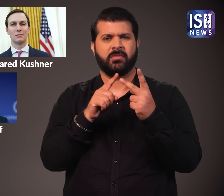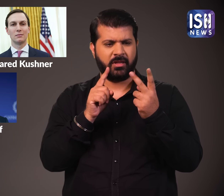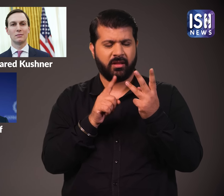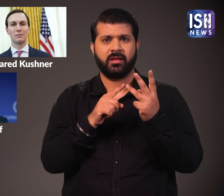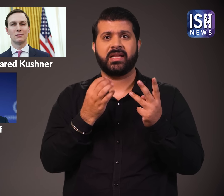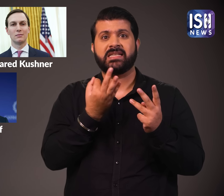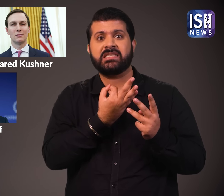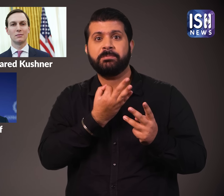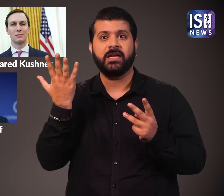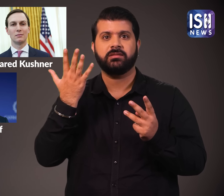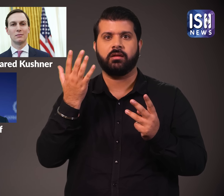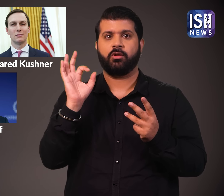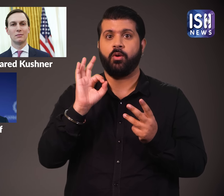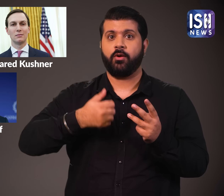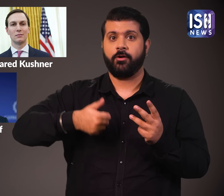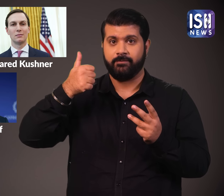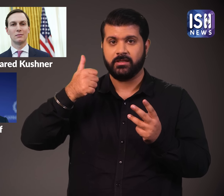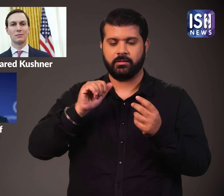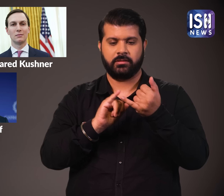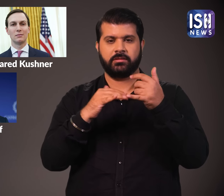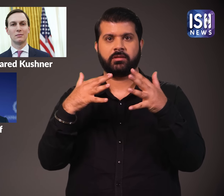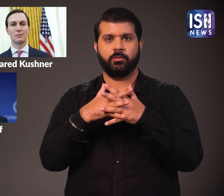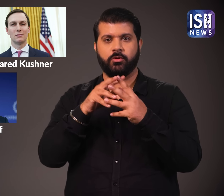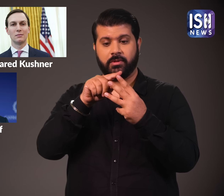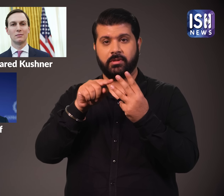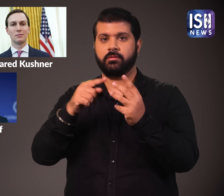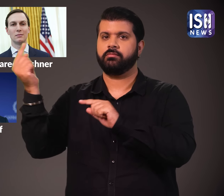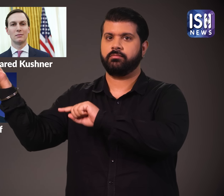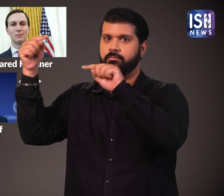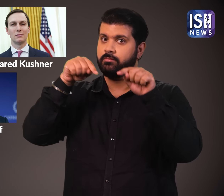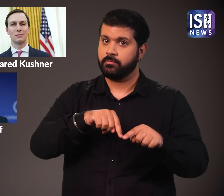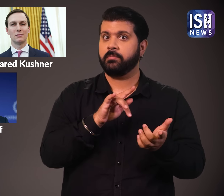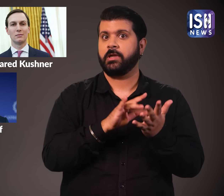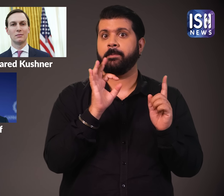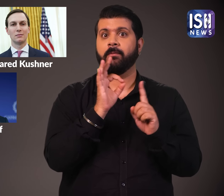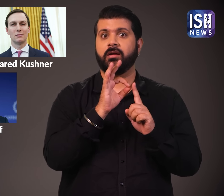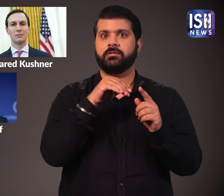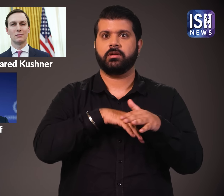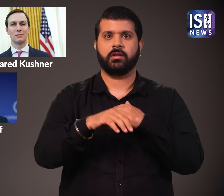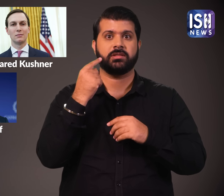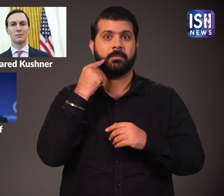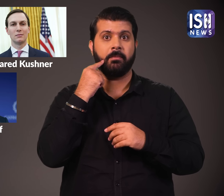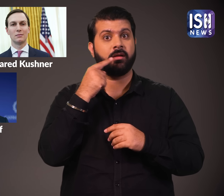and special envoy Steve Witkoff. They were present in Islamabad, Pakistan for the talks.